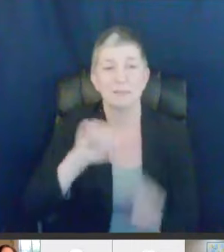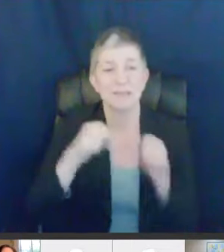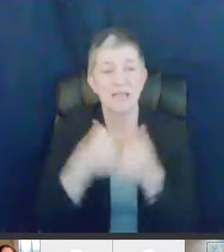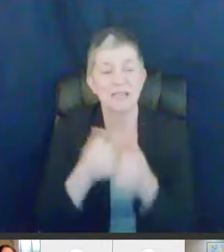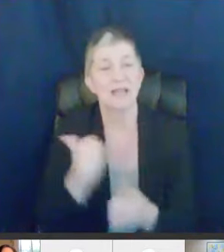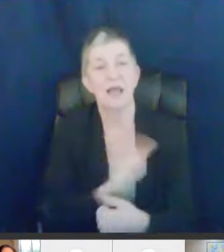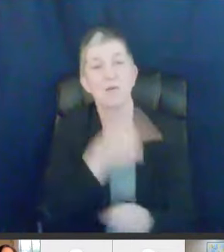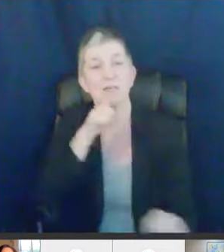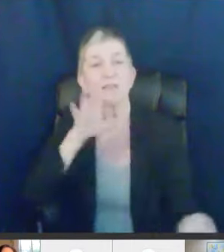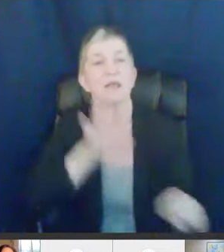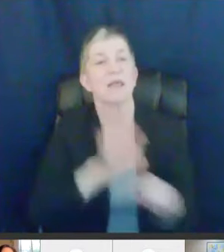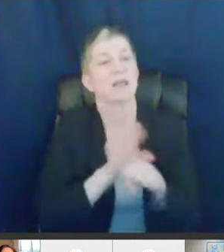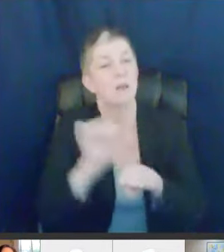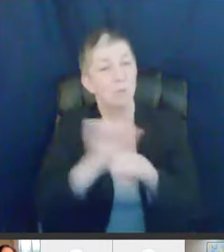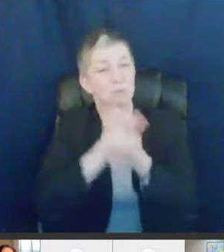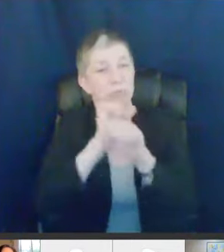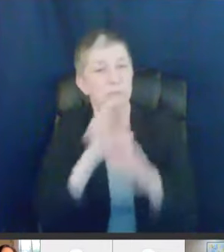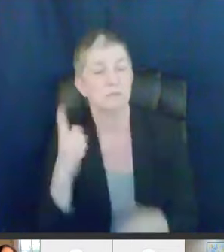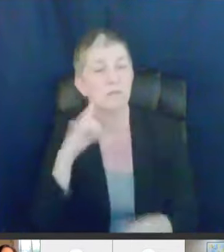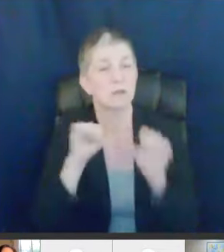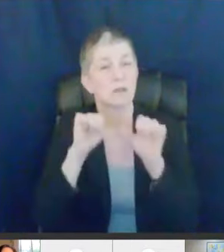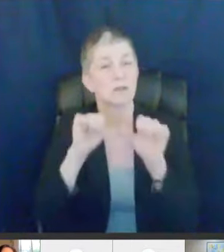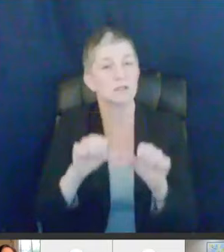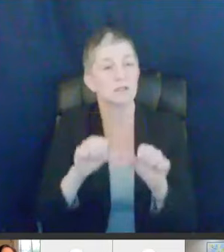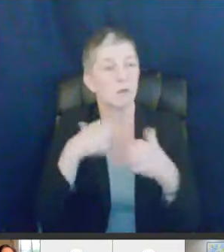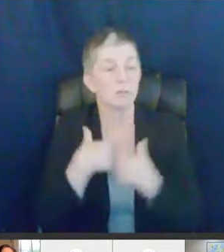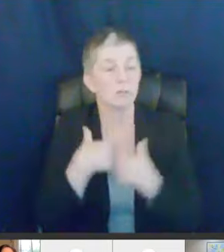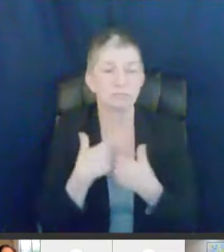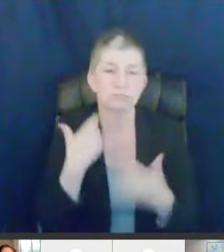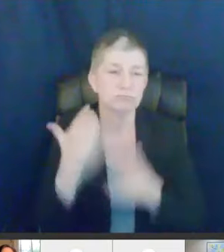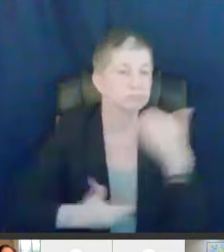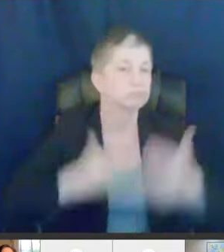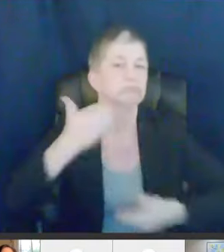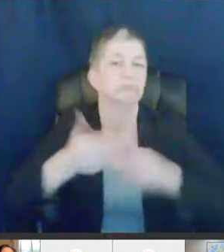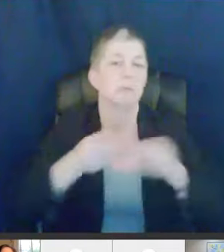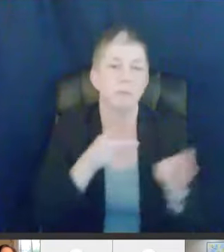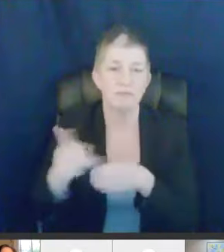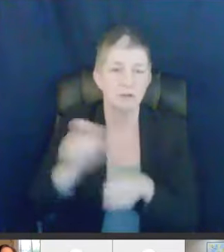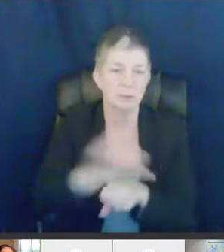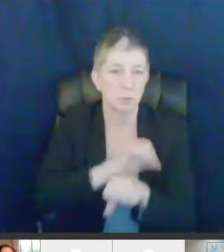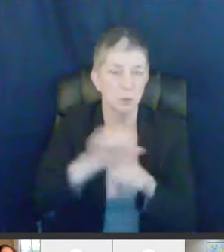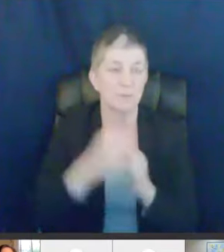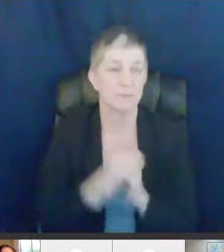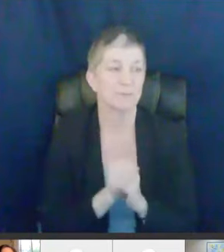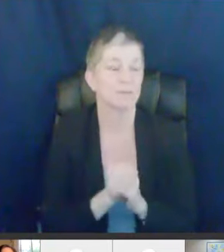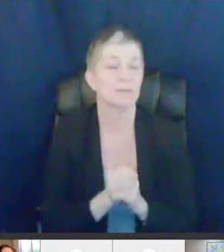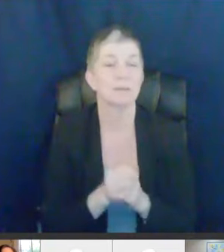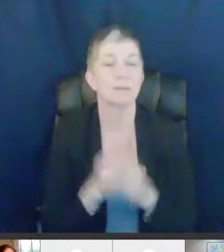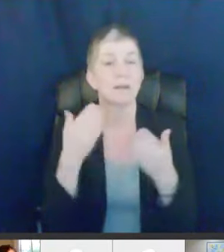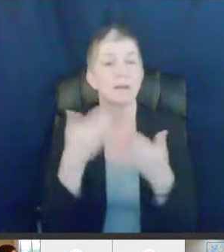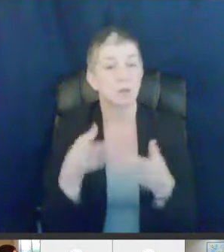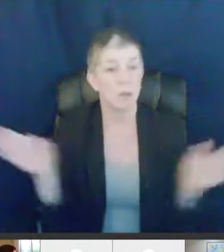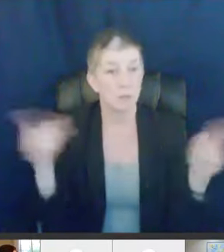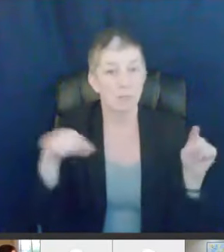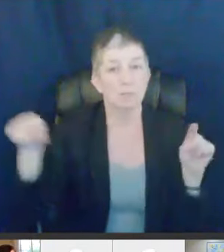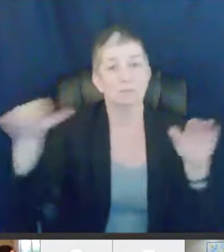practitioners that are continued selflessness and professionalism to members of the public I urge you to support your local EMS